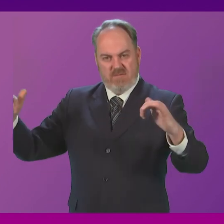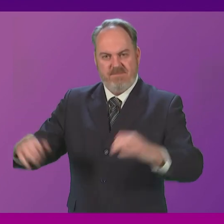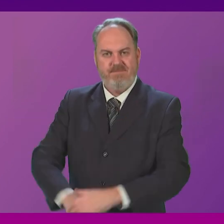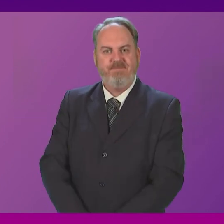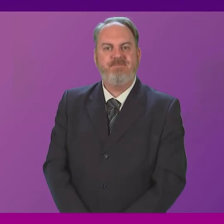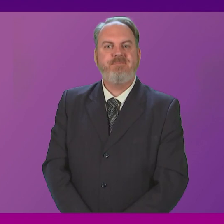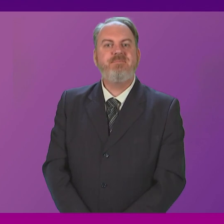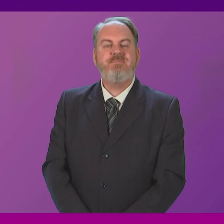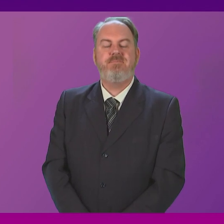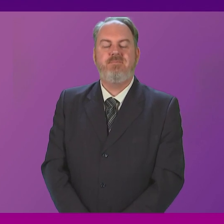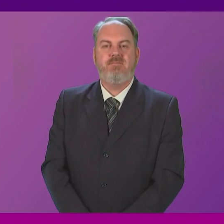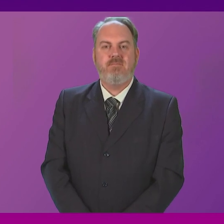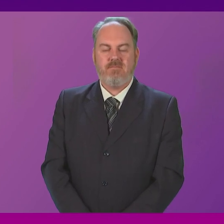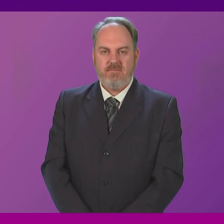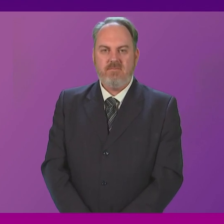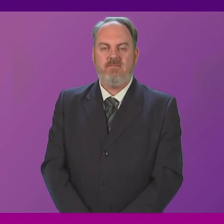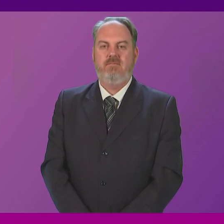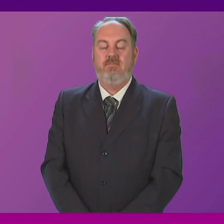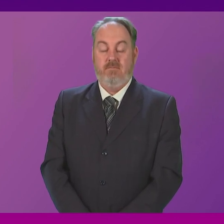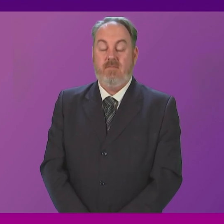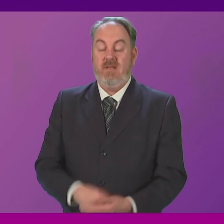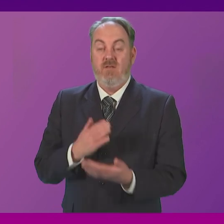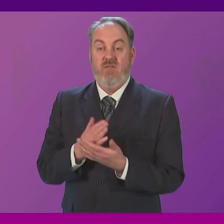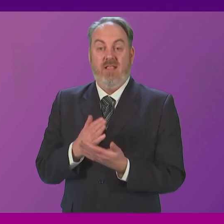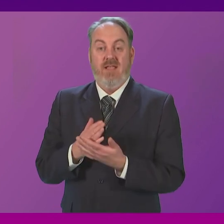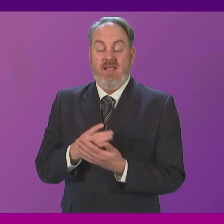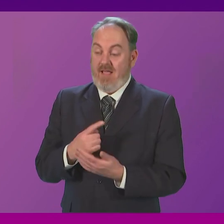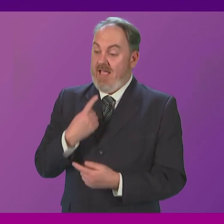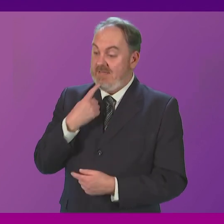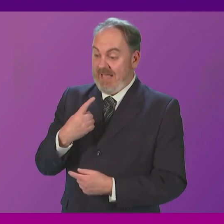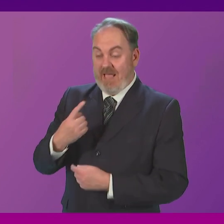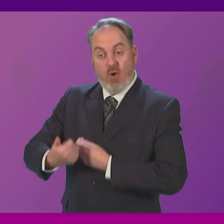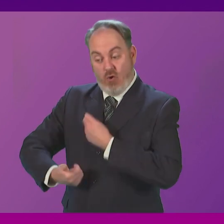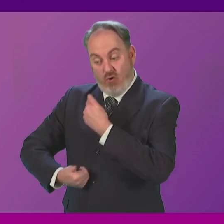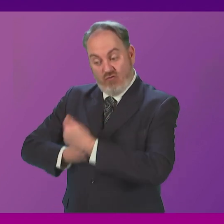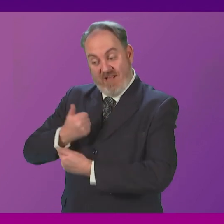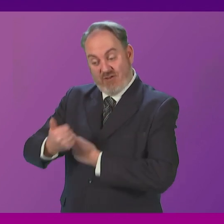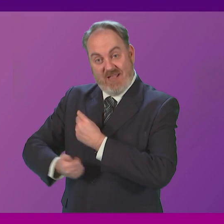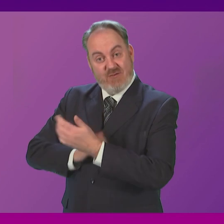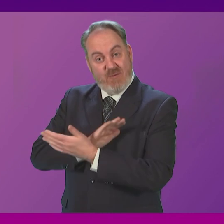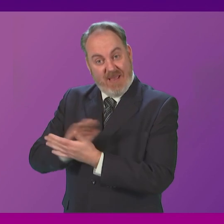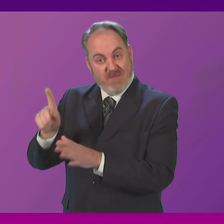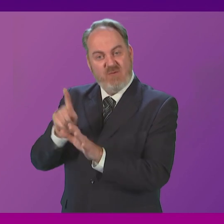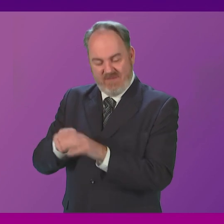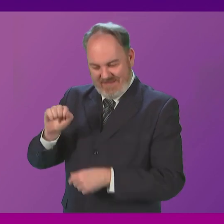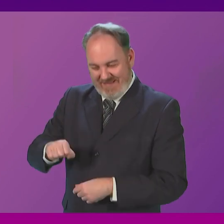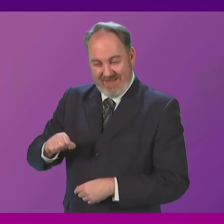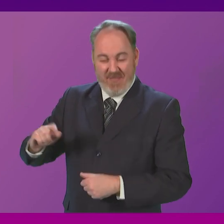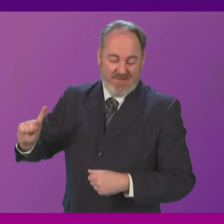In extending my congratulations to Humza Yousaf on being appointed as the first First Minister